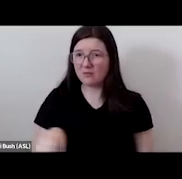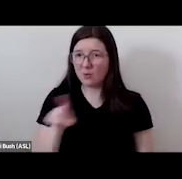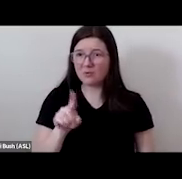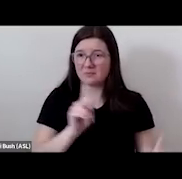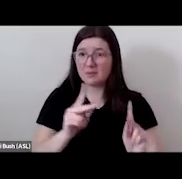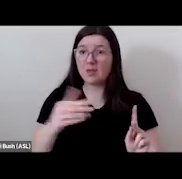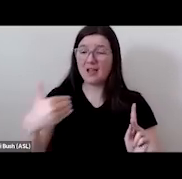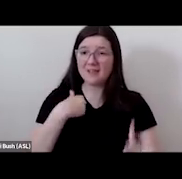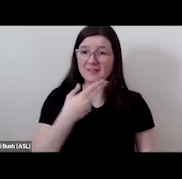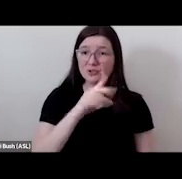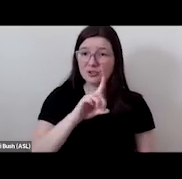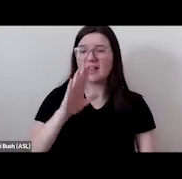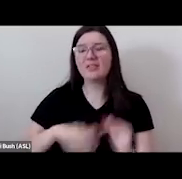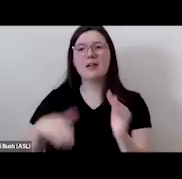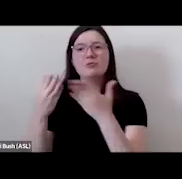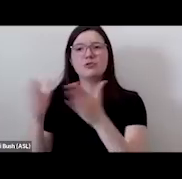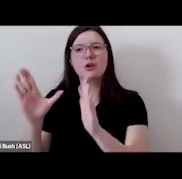There's more hoarding among these individuals.